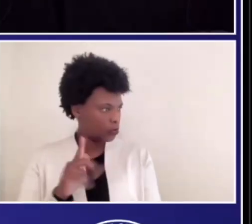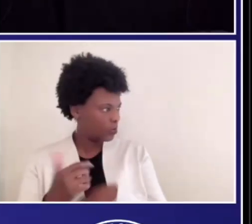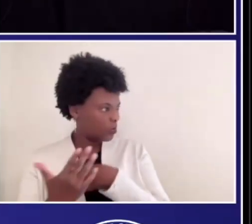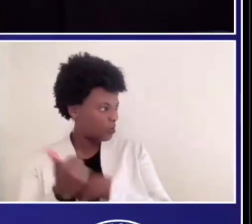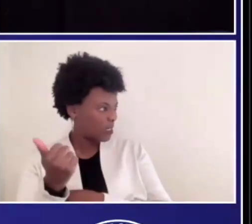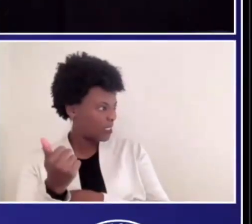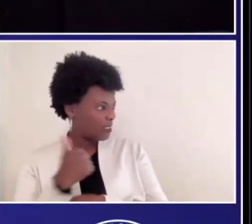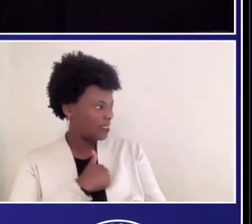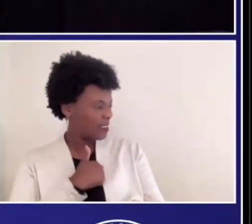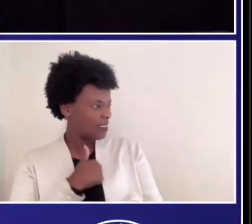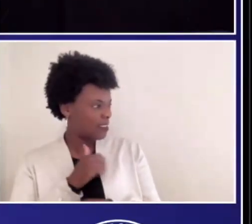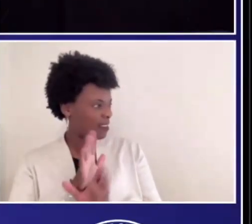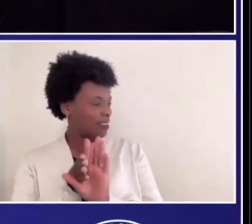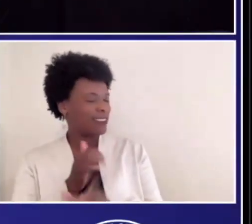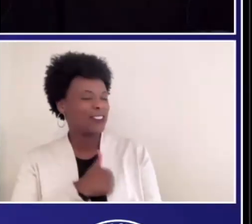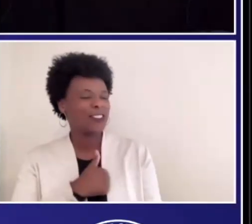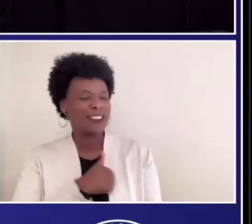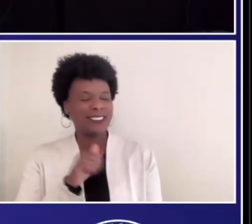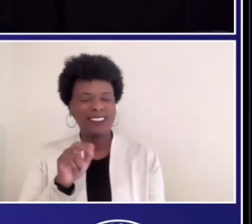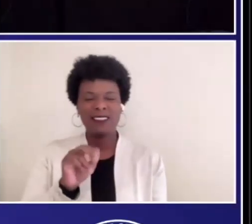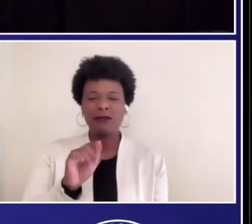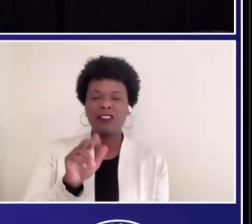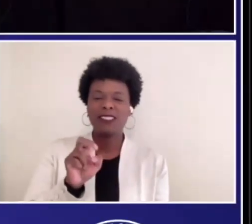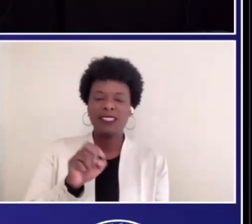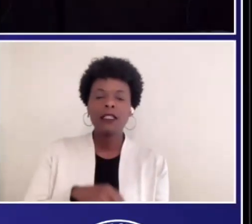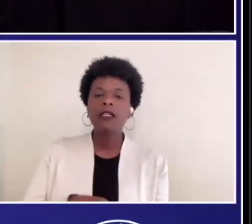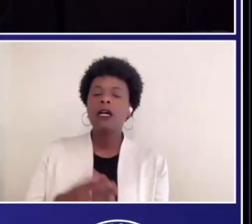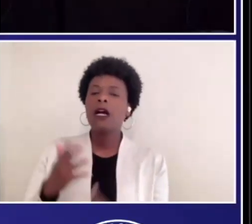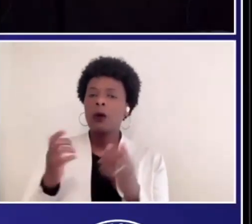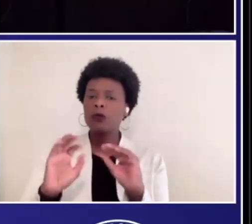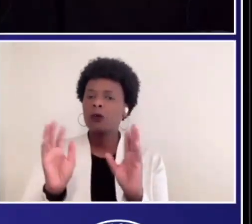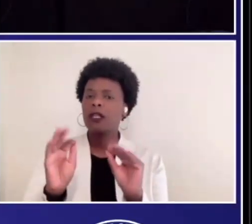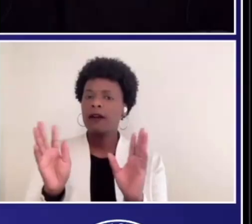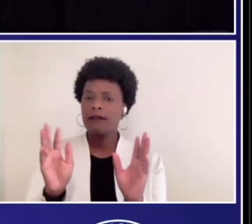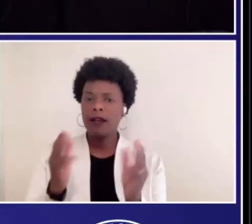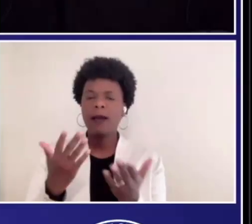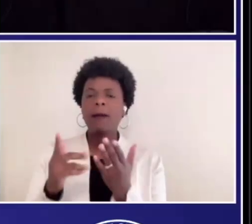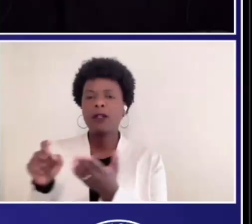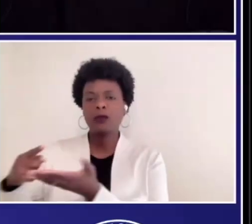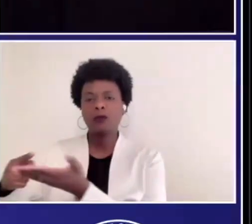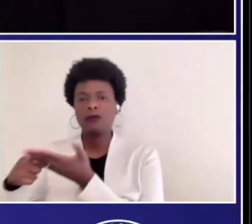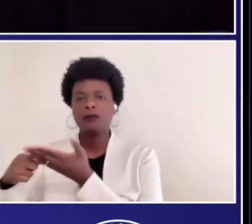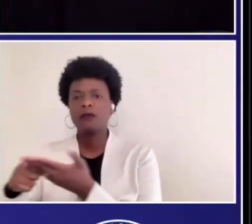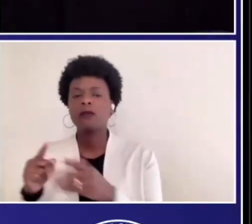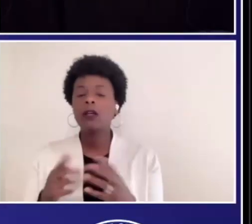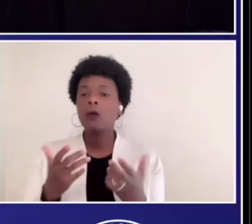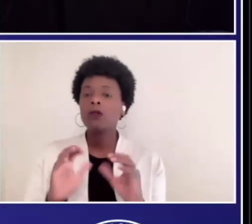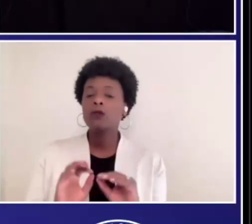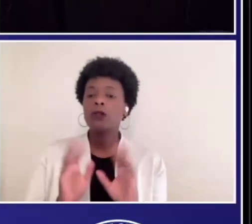It's okay. Okay. Sorry, Annmarie. I just want to clarify -- you might need to take this back, but I just want to clarify that the Department